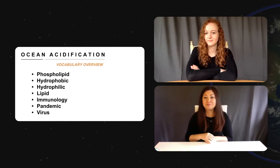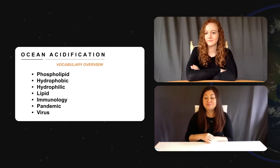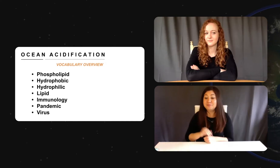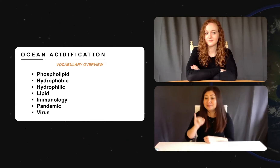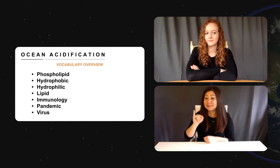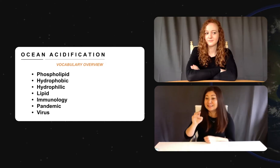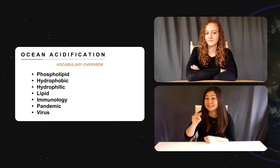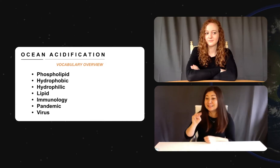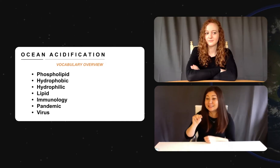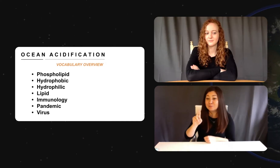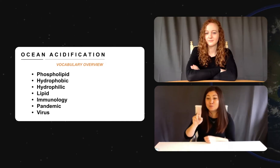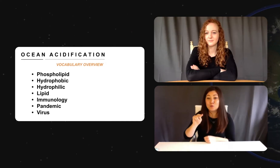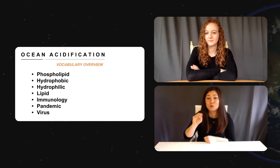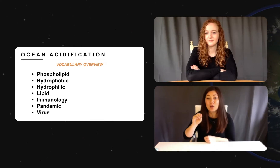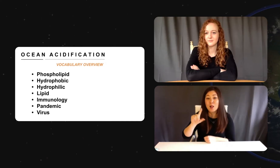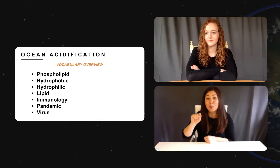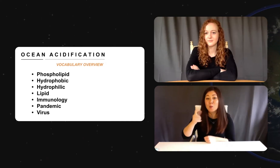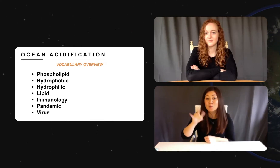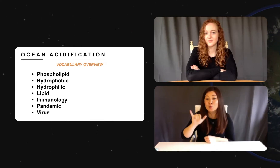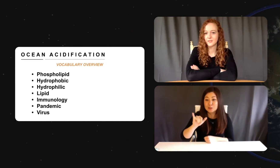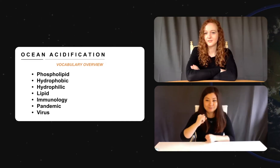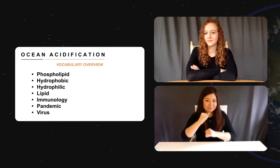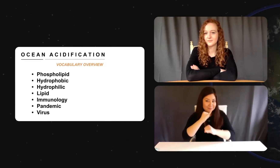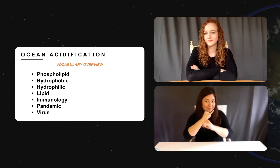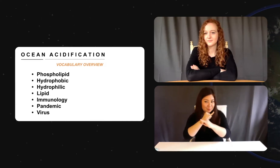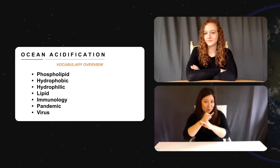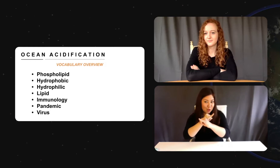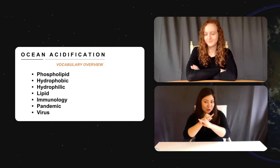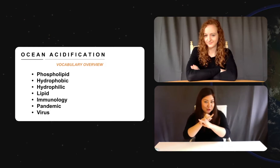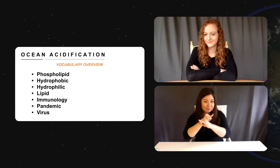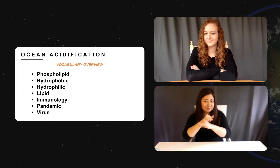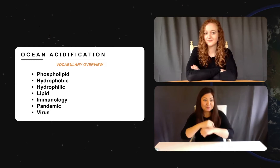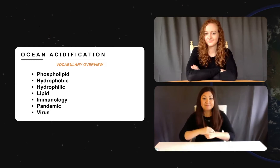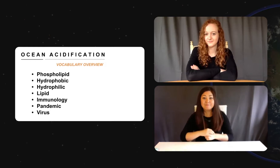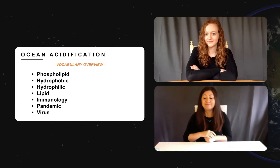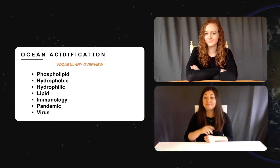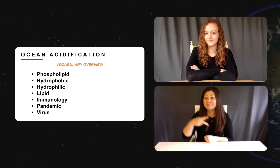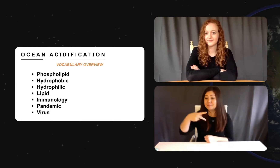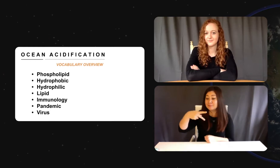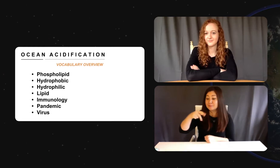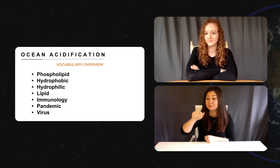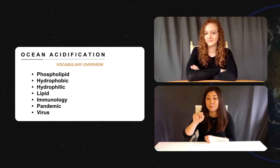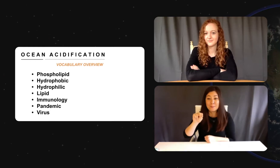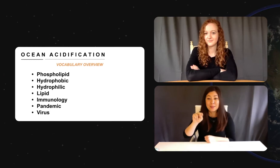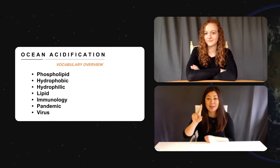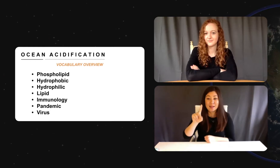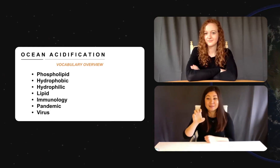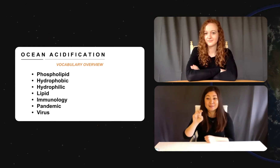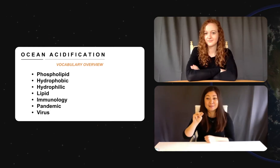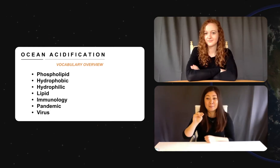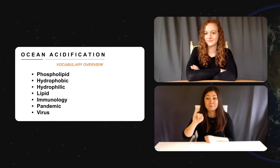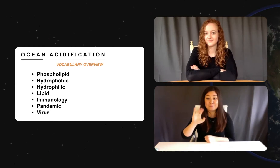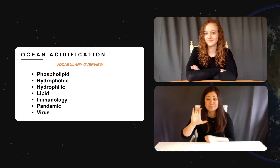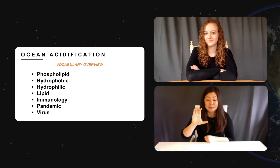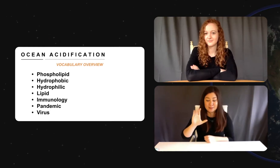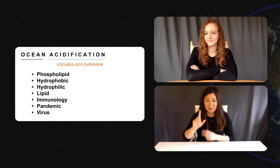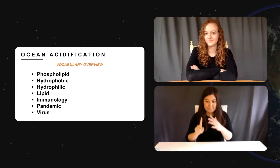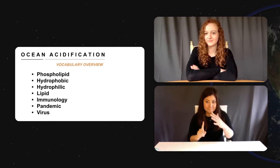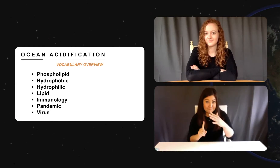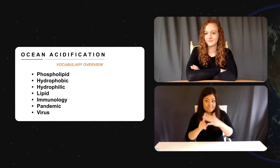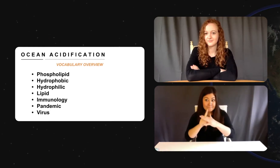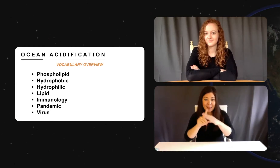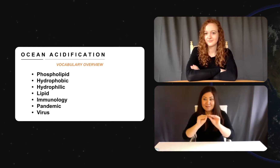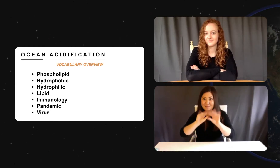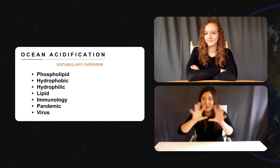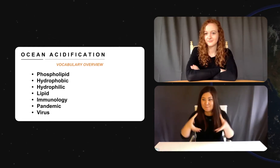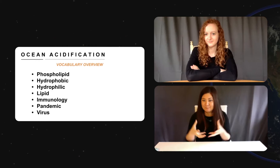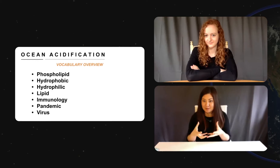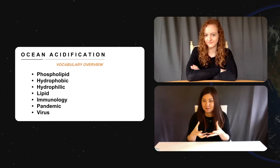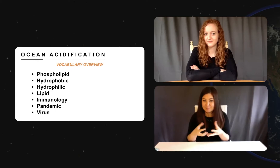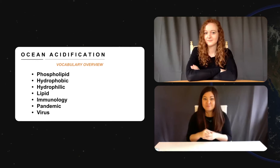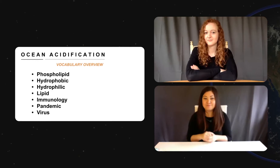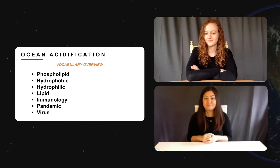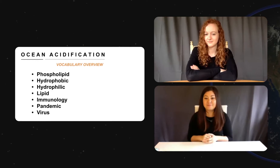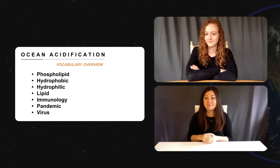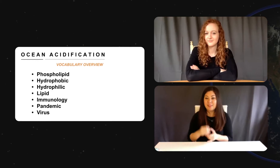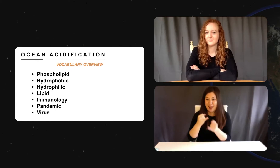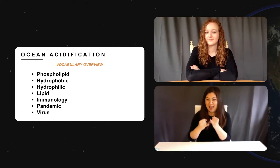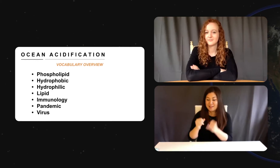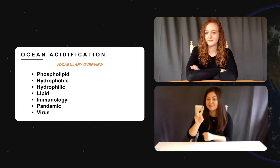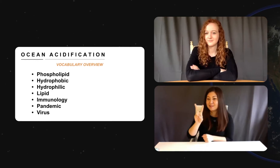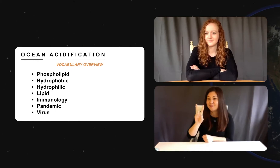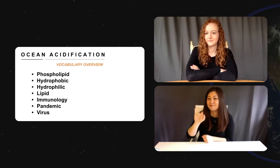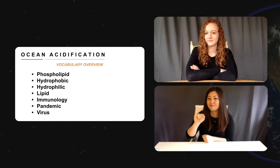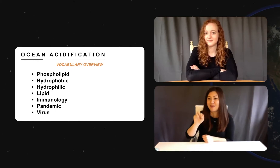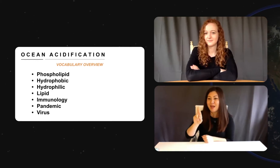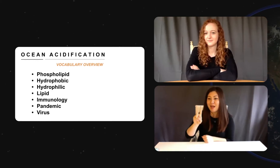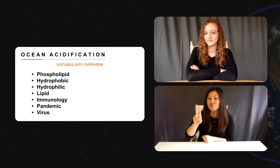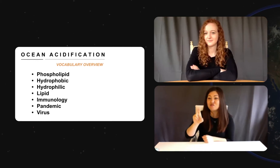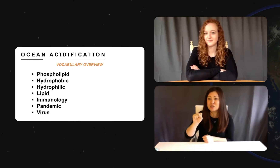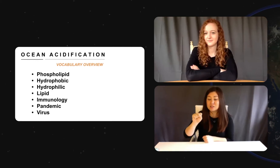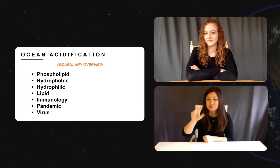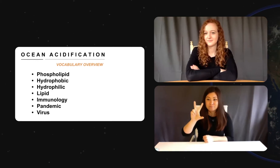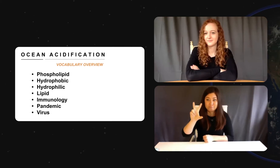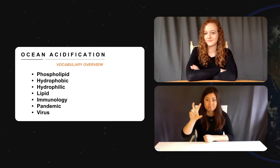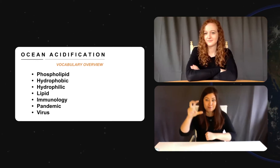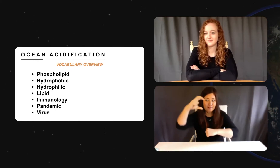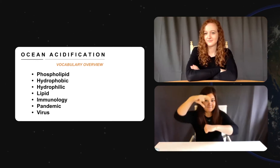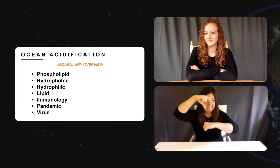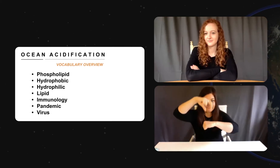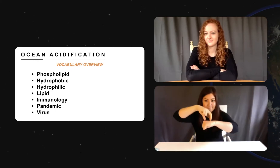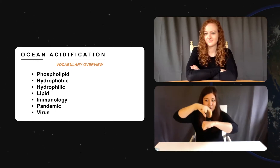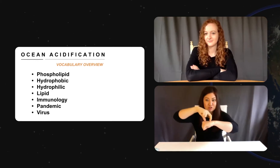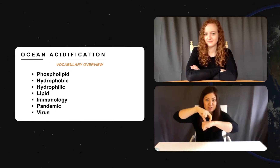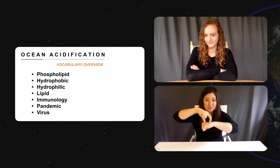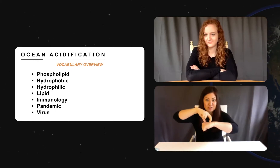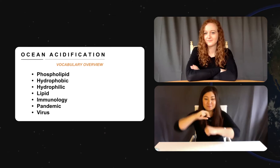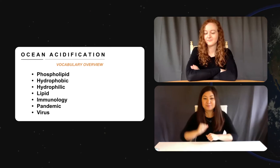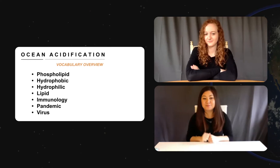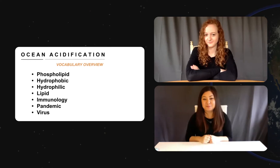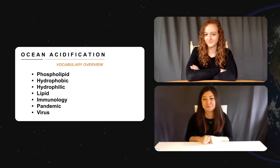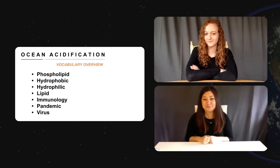Hydrophilic means something that attracts water.